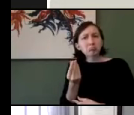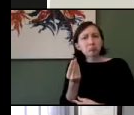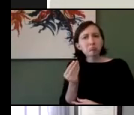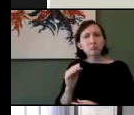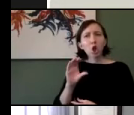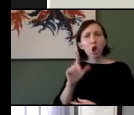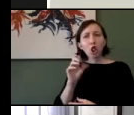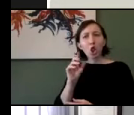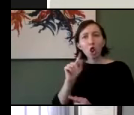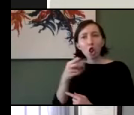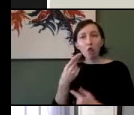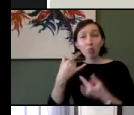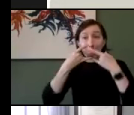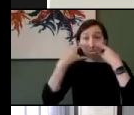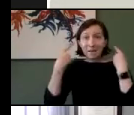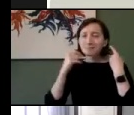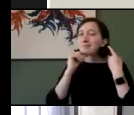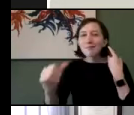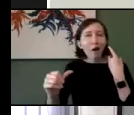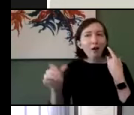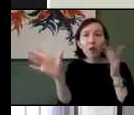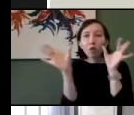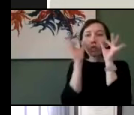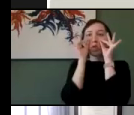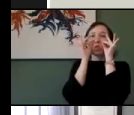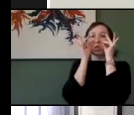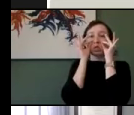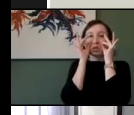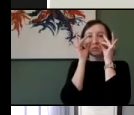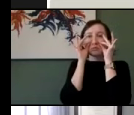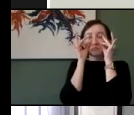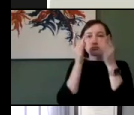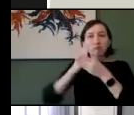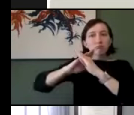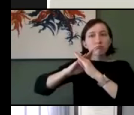across the face. The CO2 level escapes.